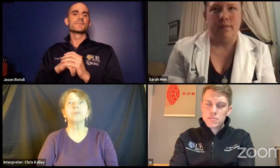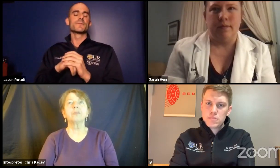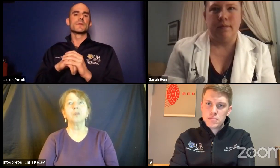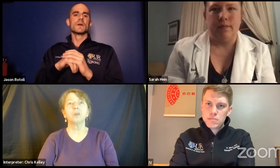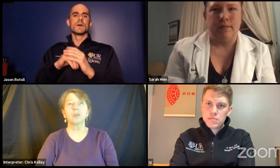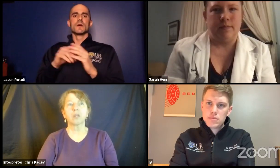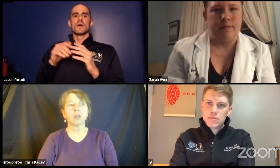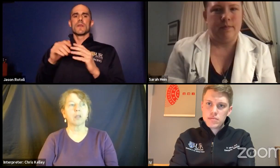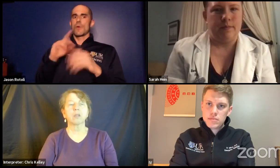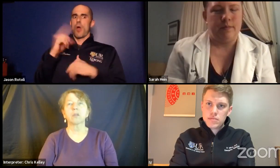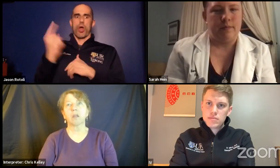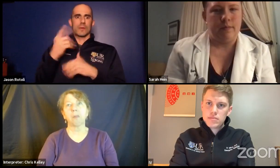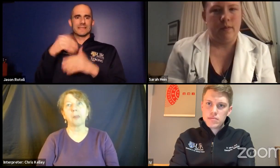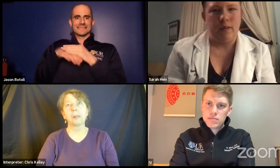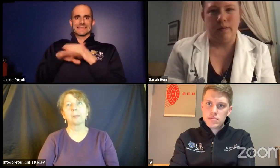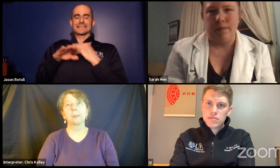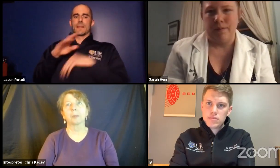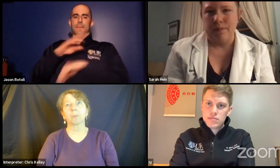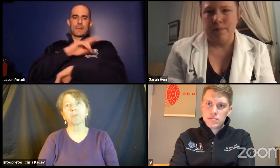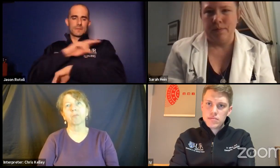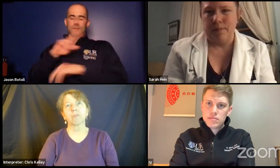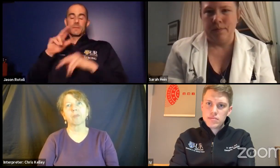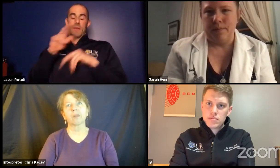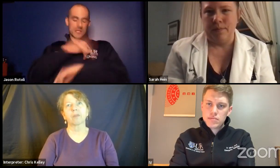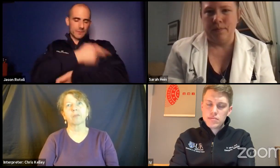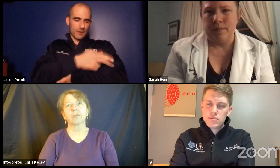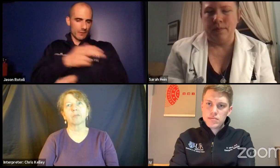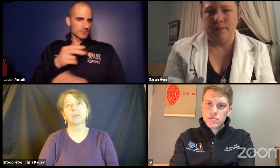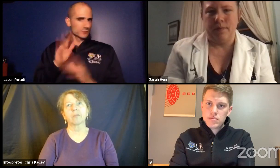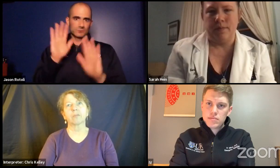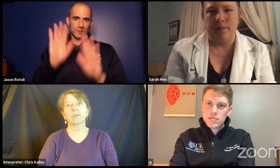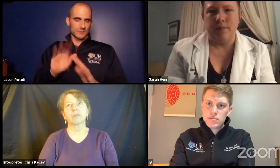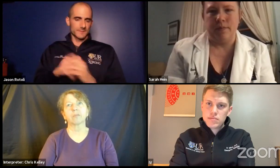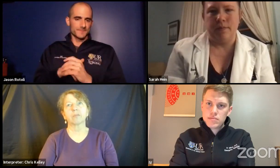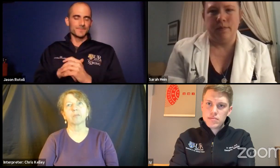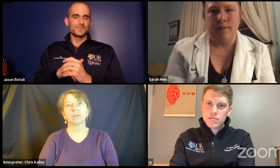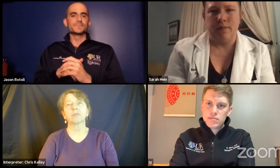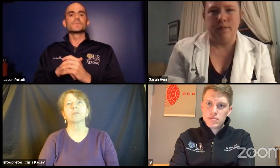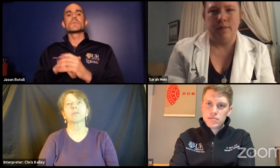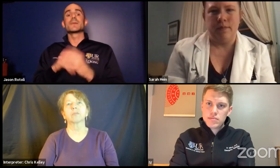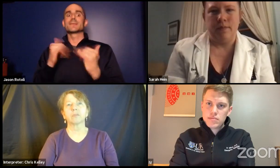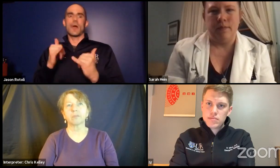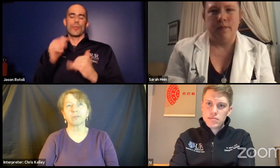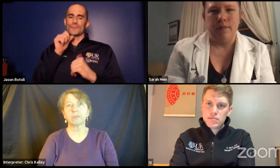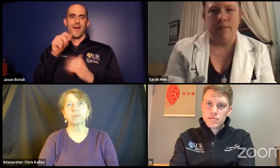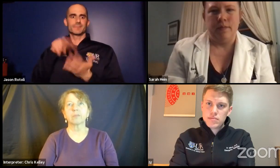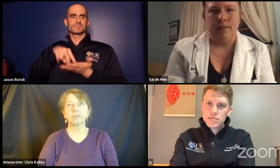us working together. Ha ha, yes, it sure is.